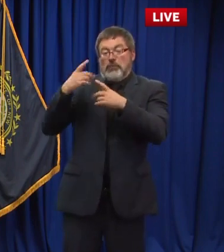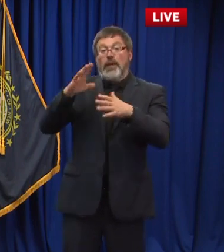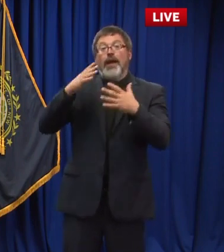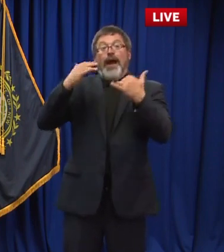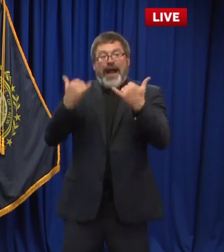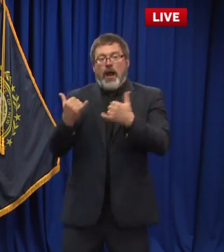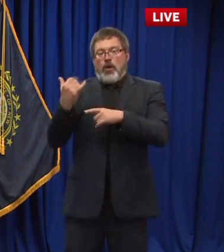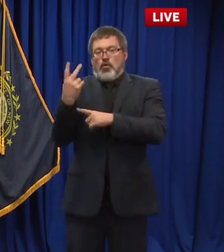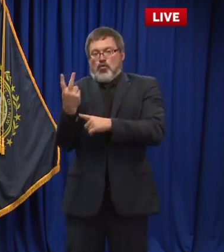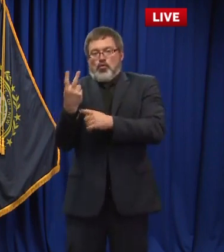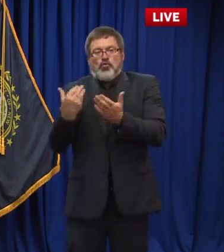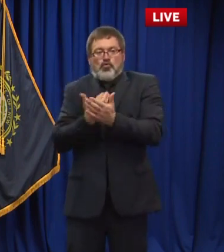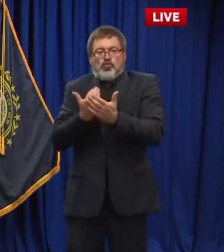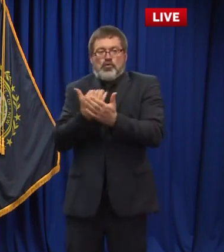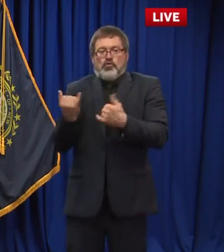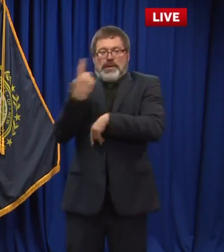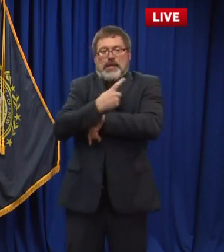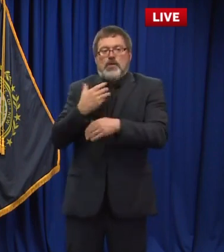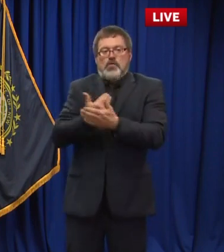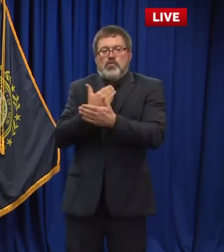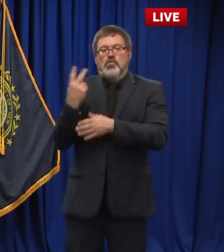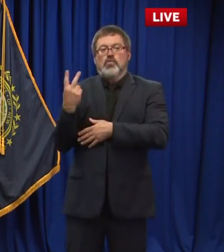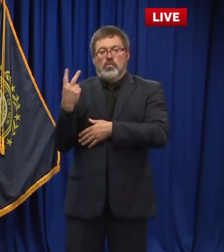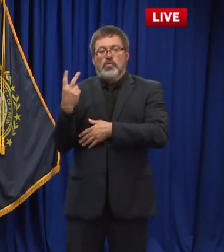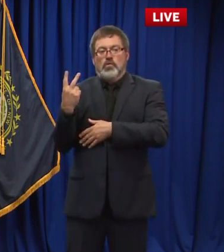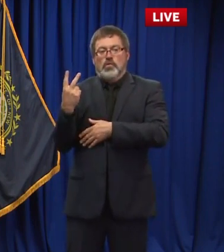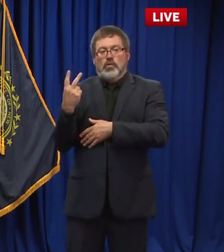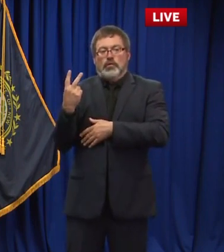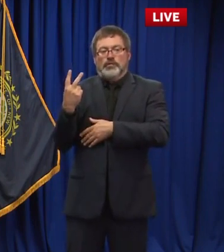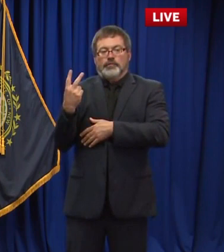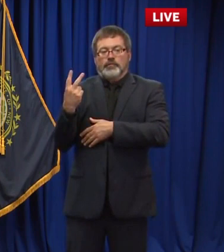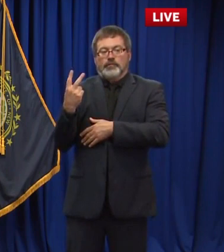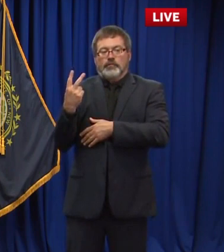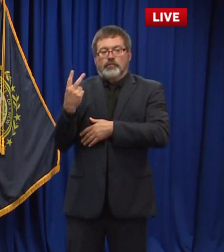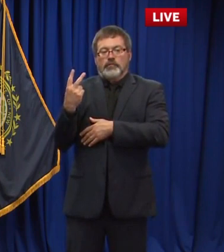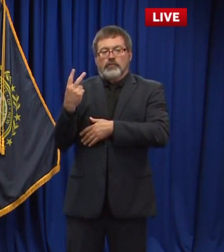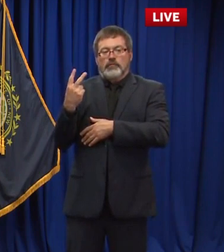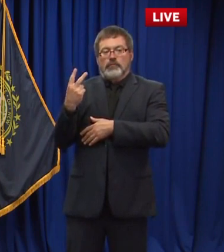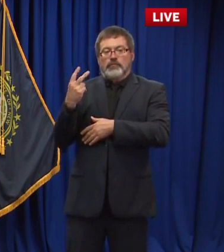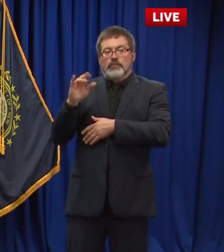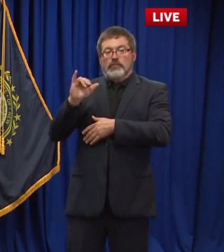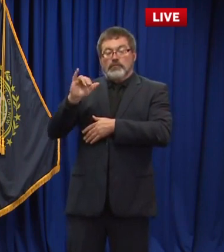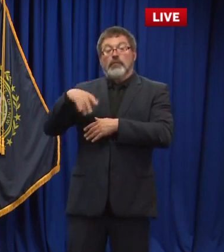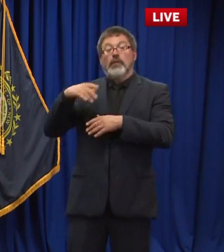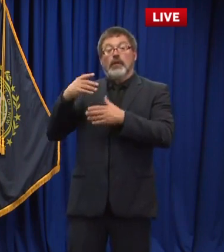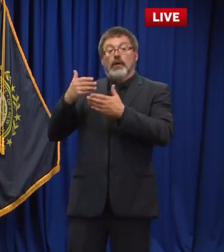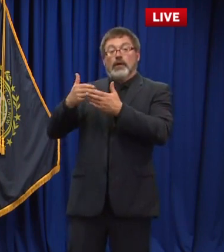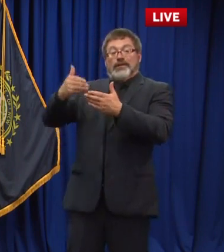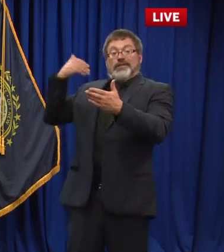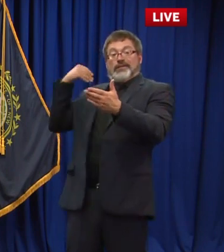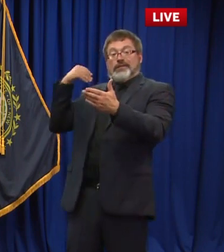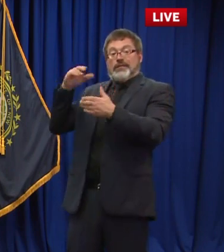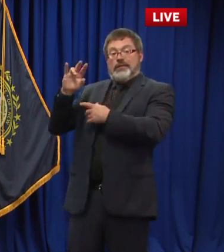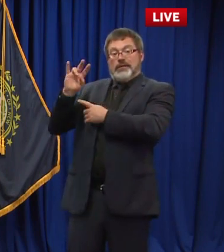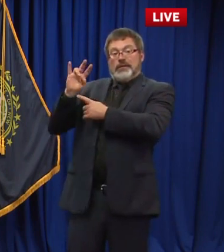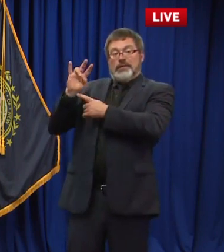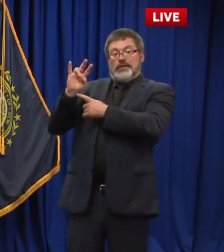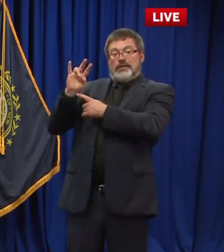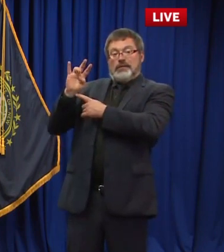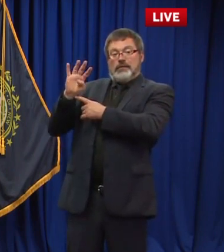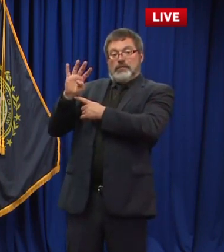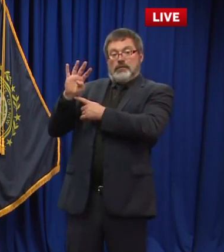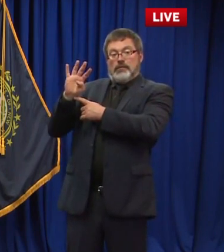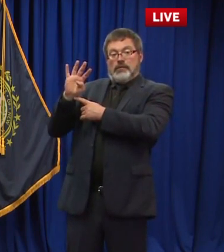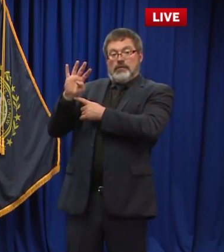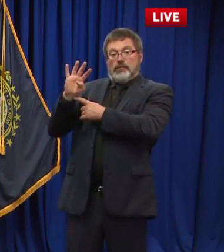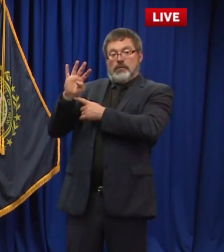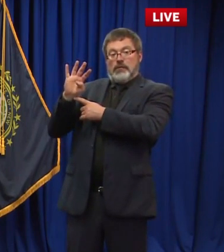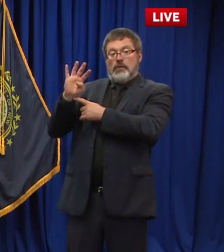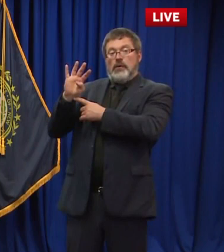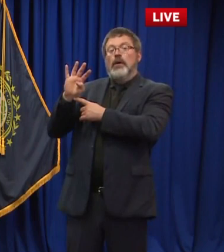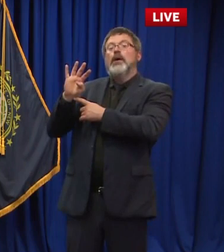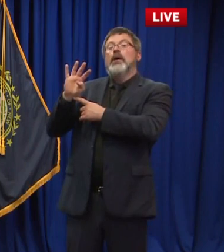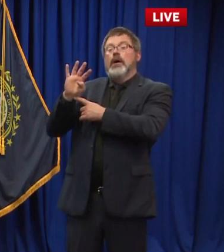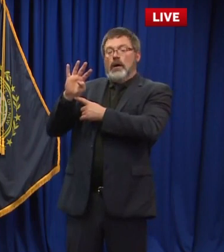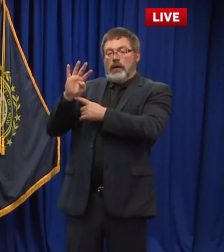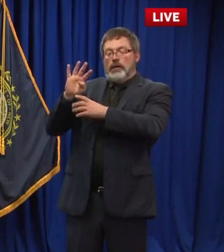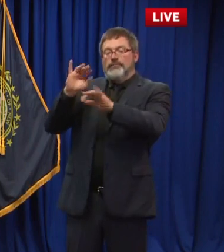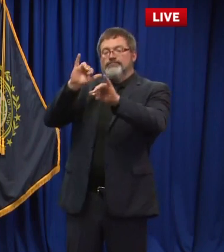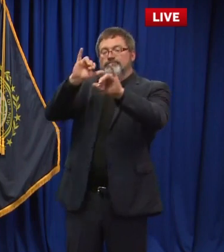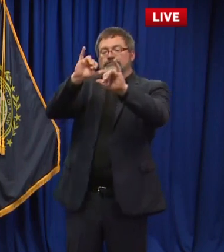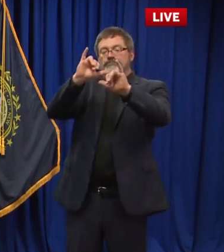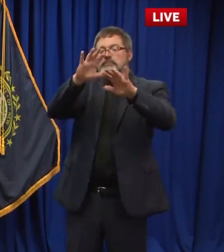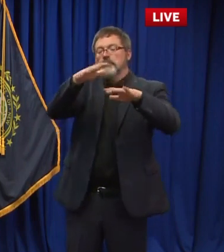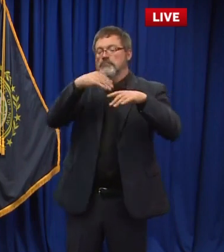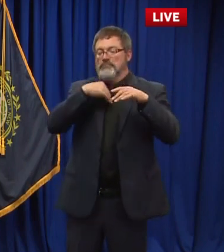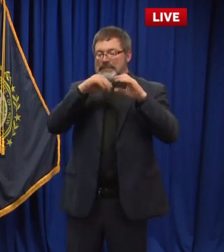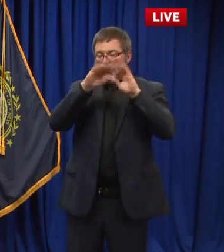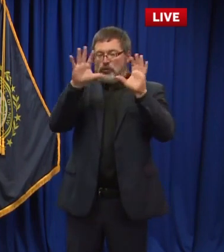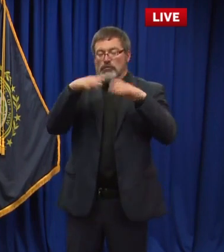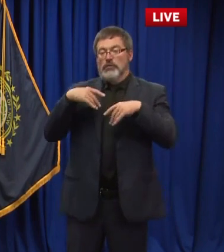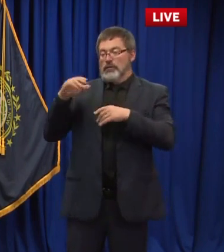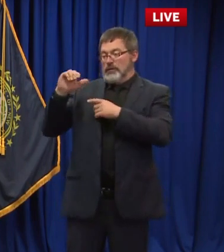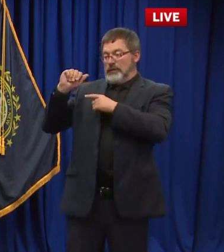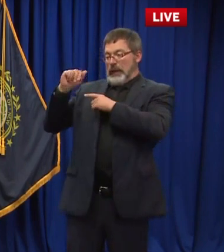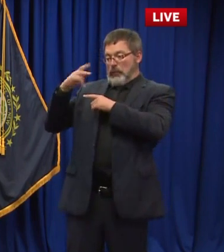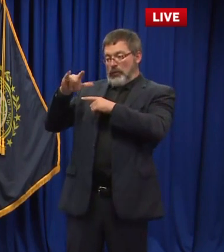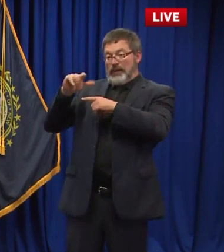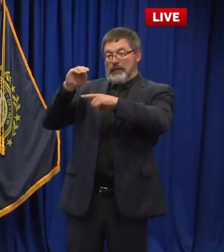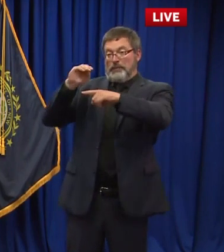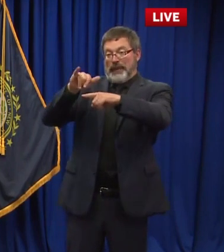THESE NUMBERS INCLUDE TWO NEW PEOPLE WITH HOSPITALIZATIONS, AND 74 OLD HOSPITALIZATIONS THAT OCCURRED IN APRIL AND MAY DURING THE KEY OUTBREAK IN NEW HAMPSHIRE.